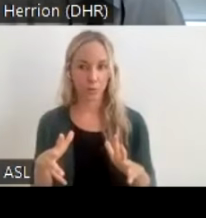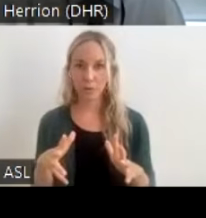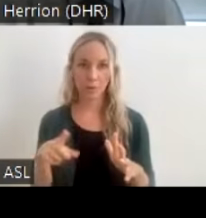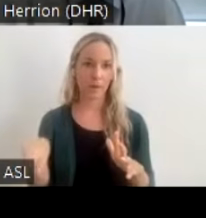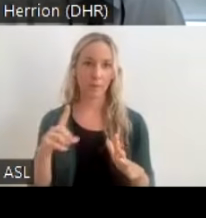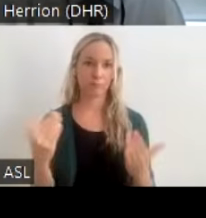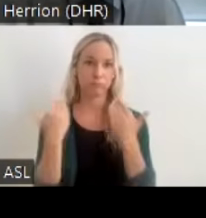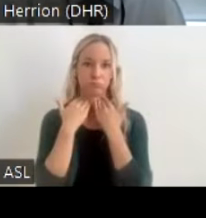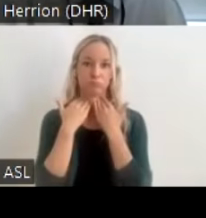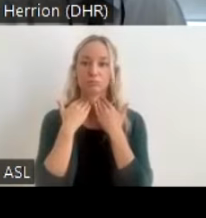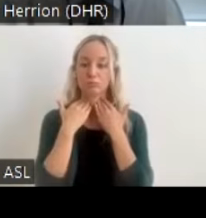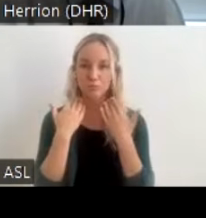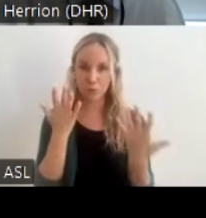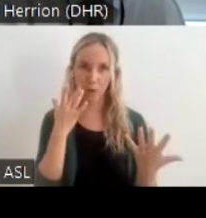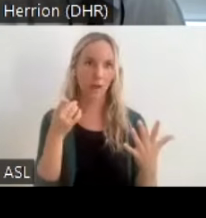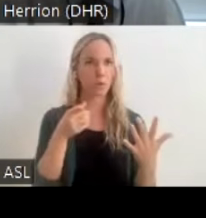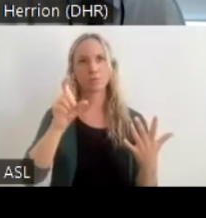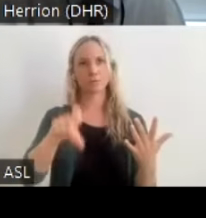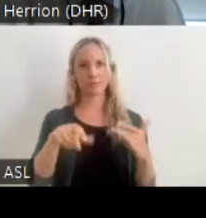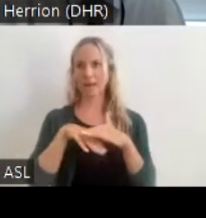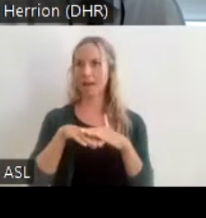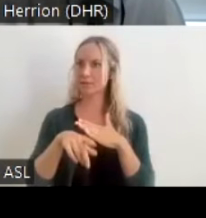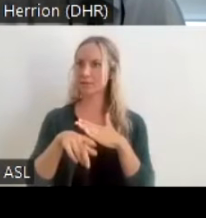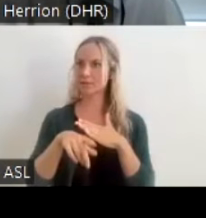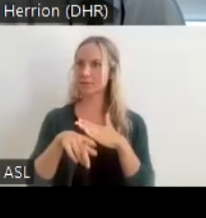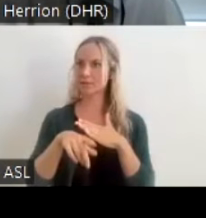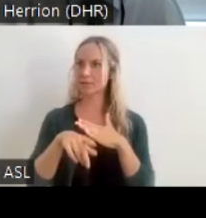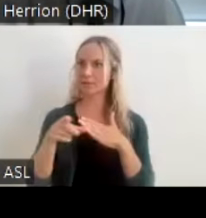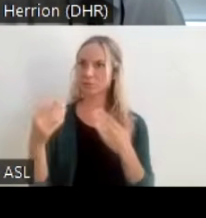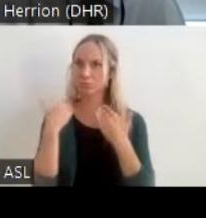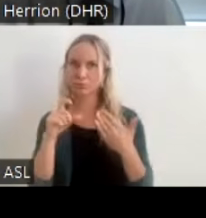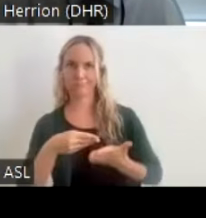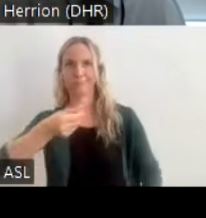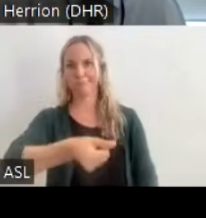So the first part of the investigation is, okay, why is this not readily achievable? I don't think Walmart or